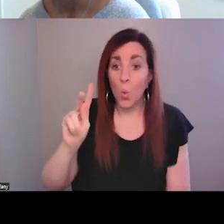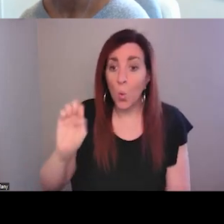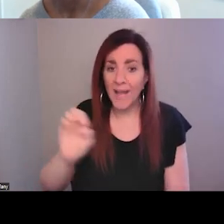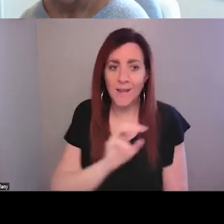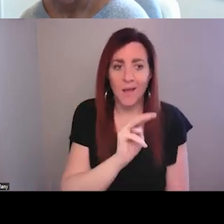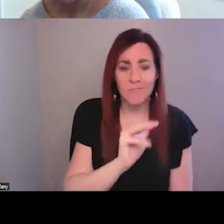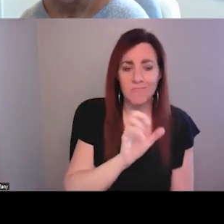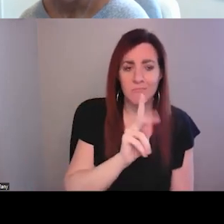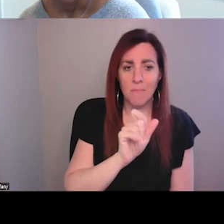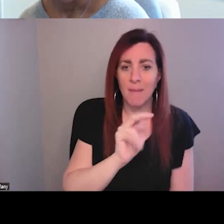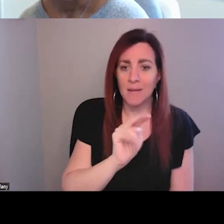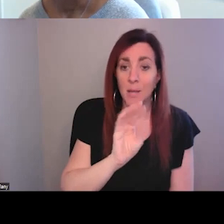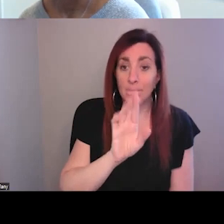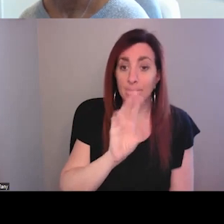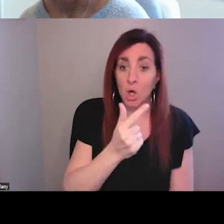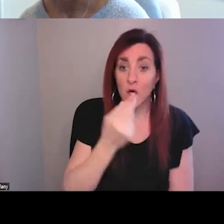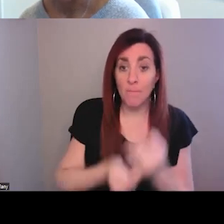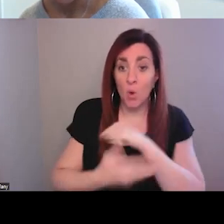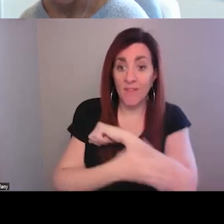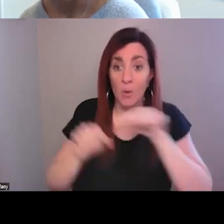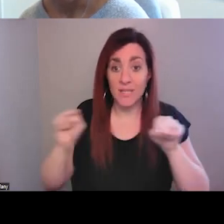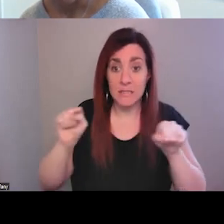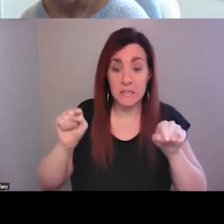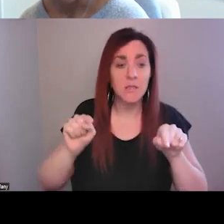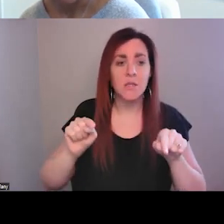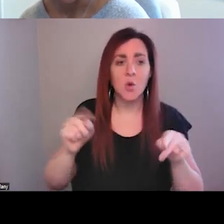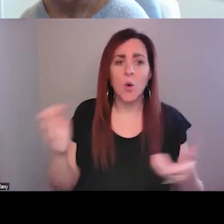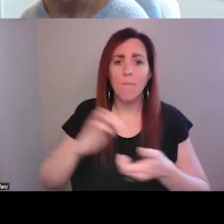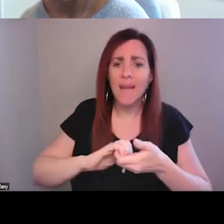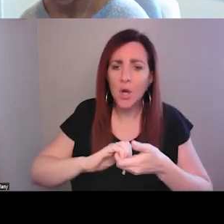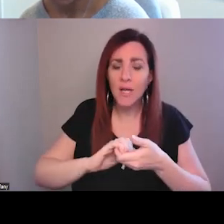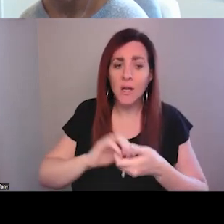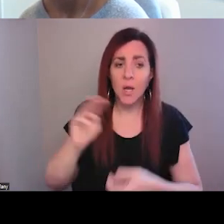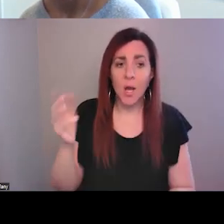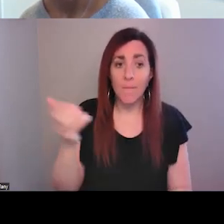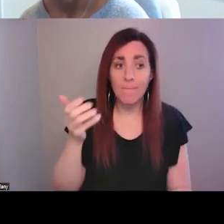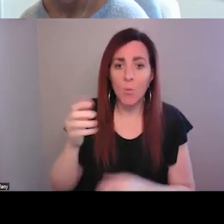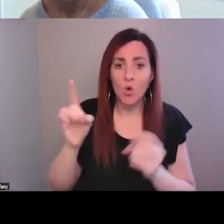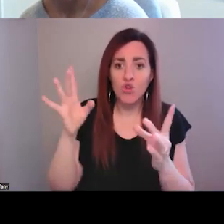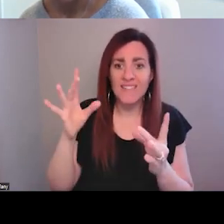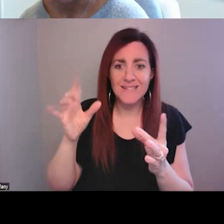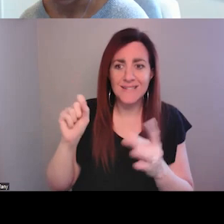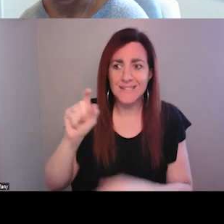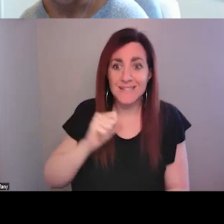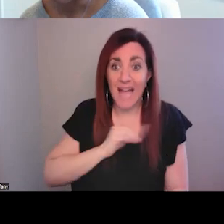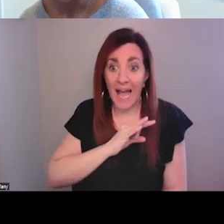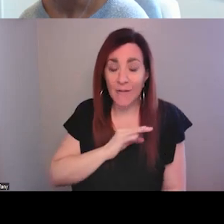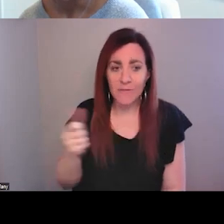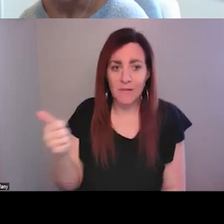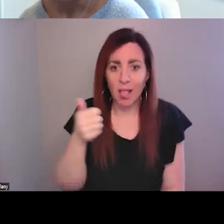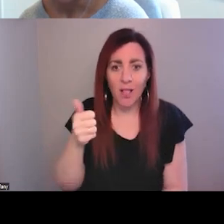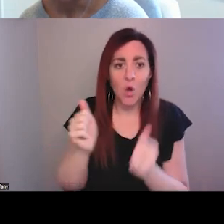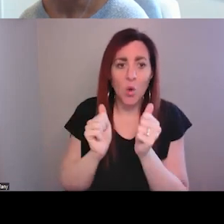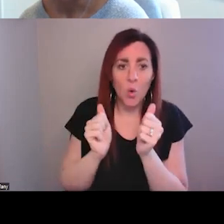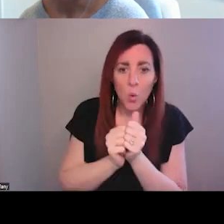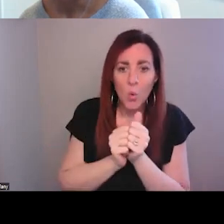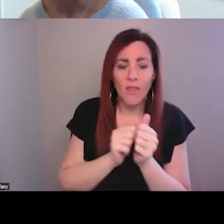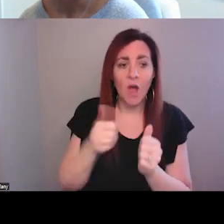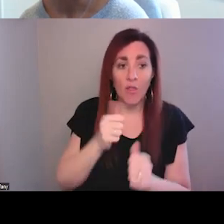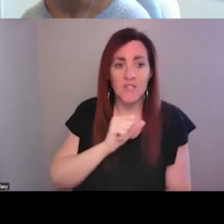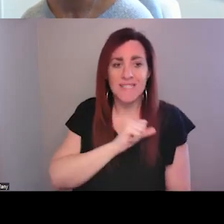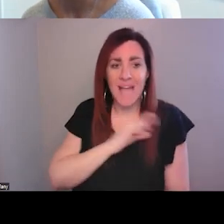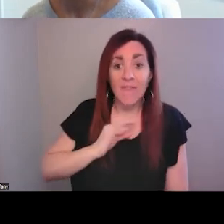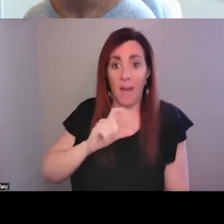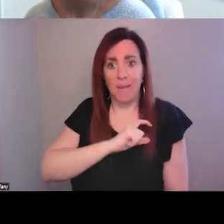WHERE WE ARE PAIRING EMS STAFF WITH POLICE STAFF. SO IF EMS IS